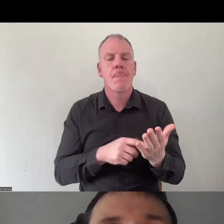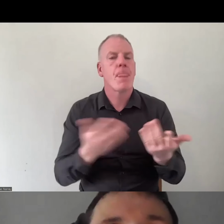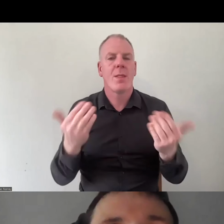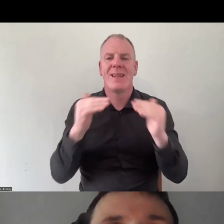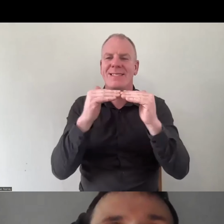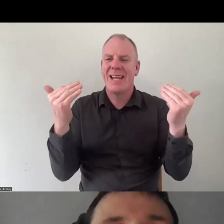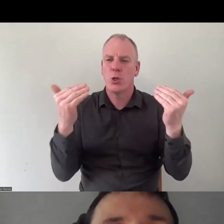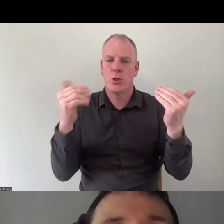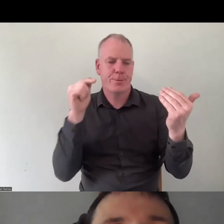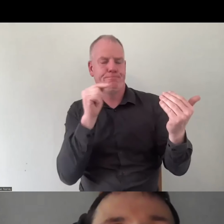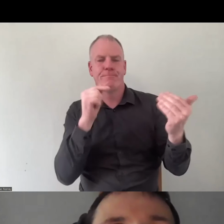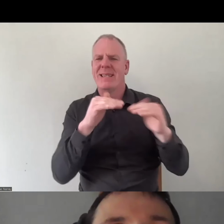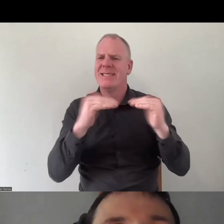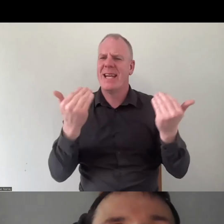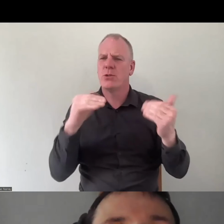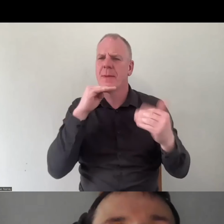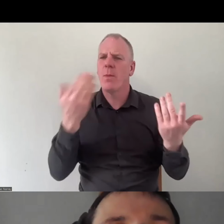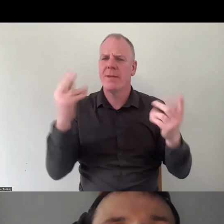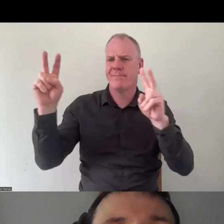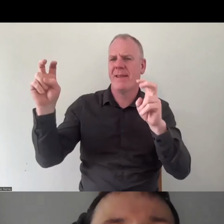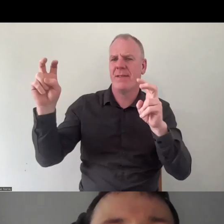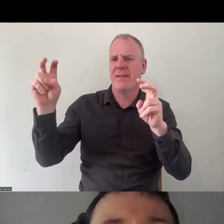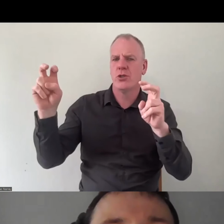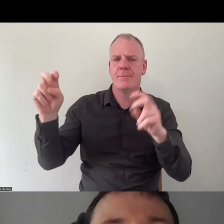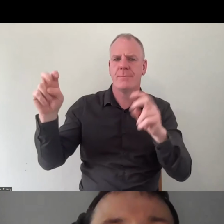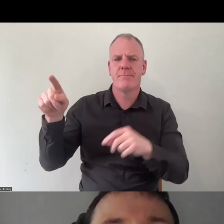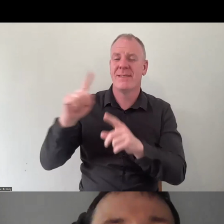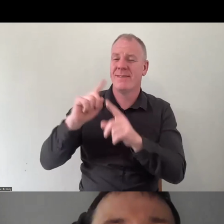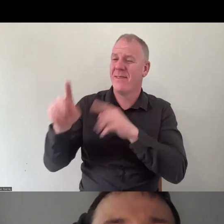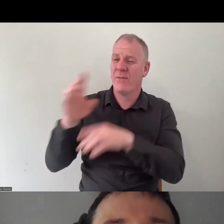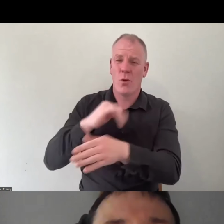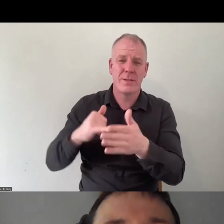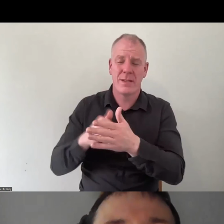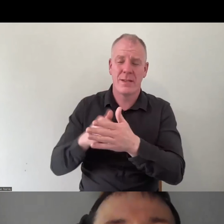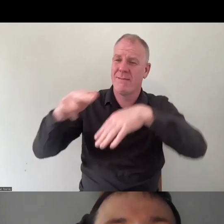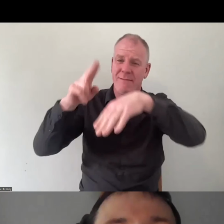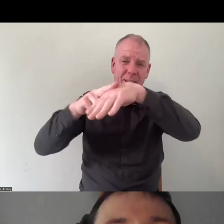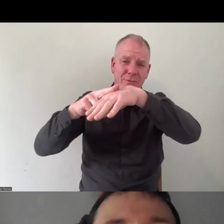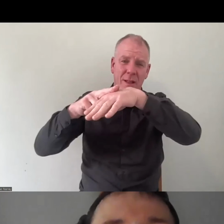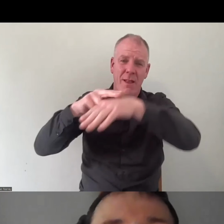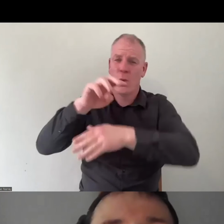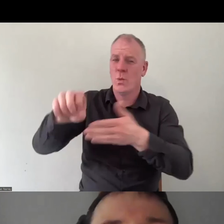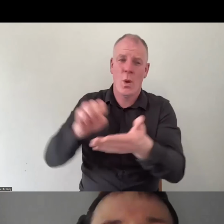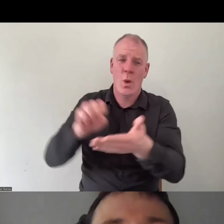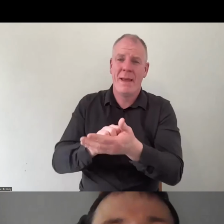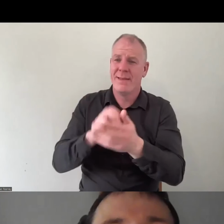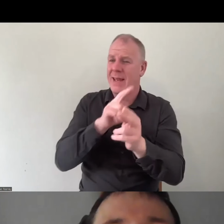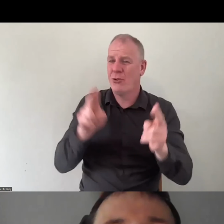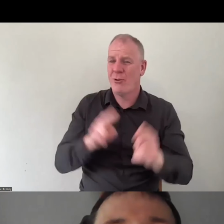Standards are defined by various organisations at national, European, and international level